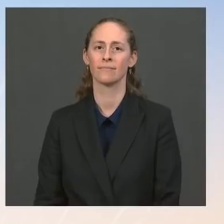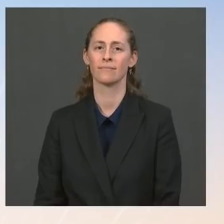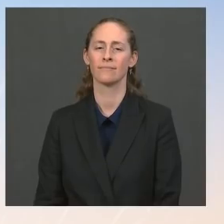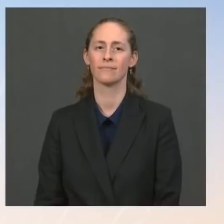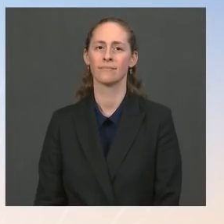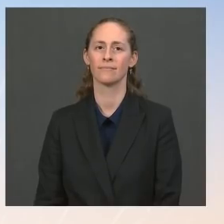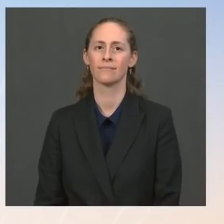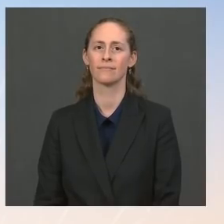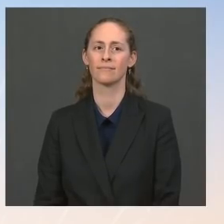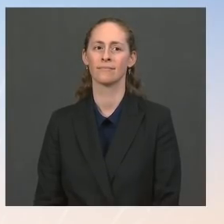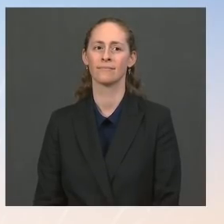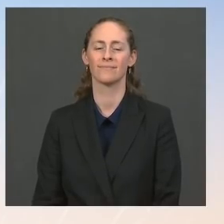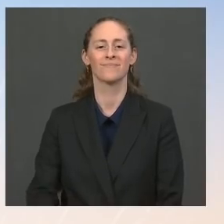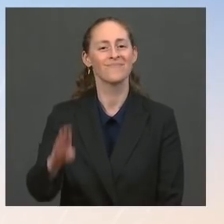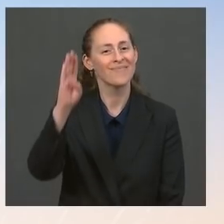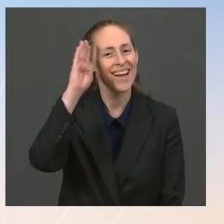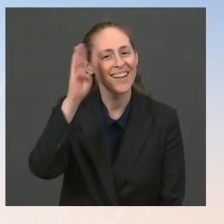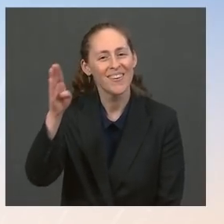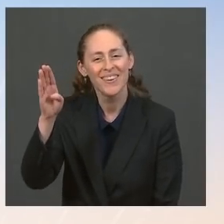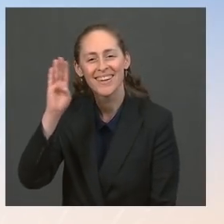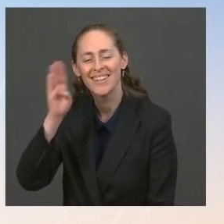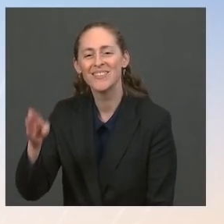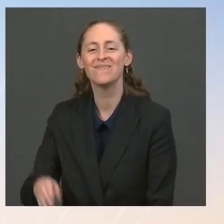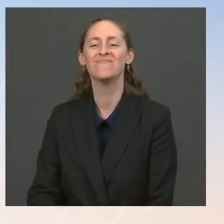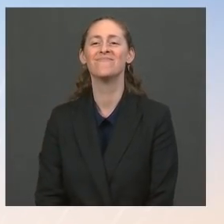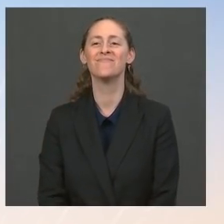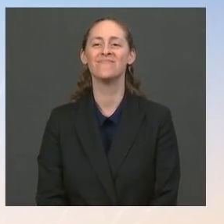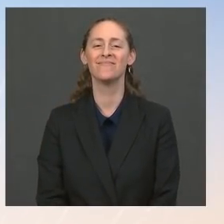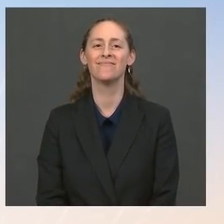Ms. Psaki: Hi, everyone. Okay.